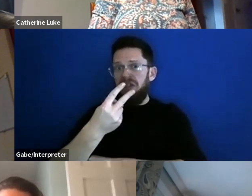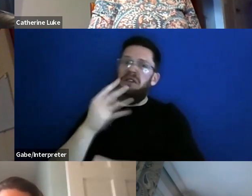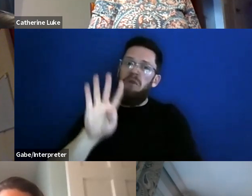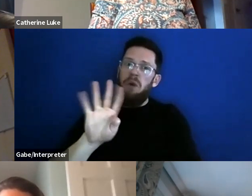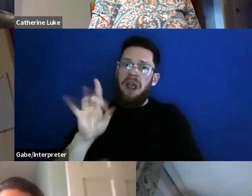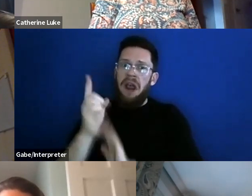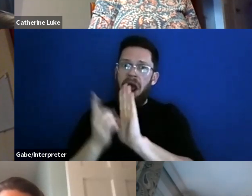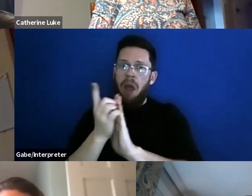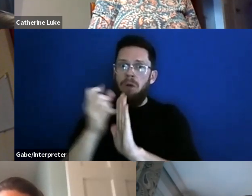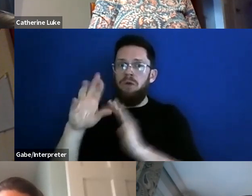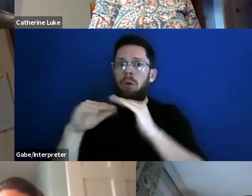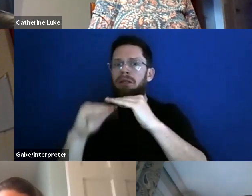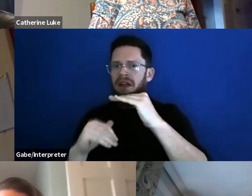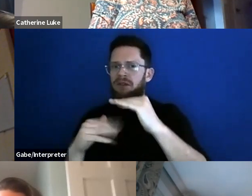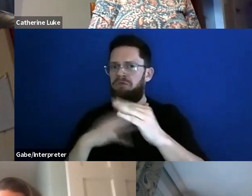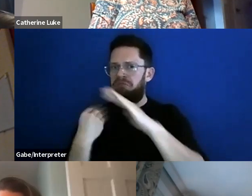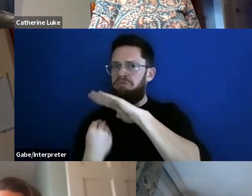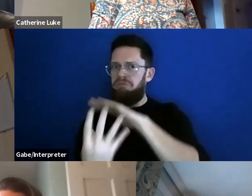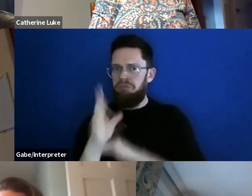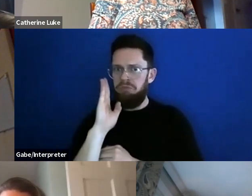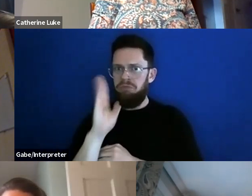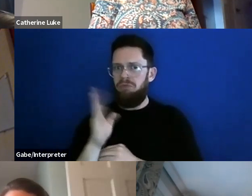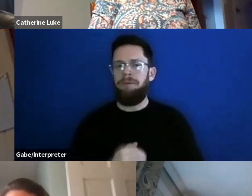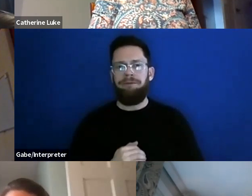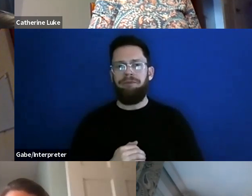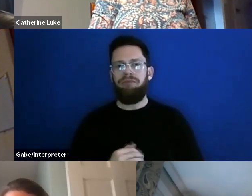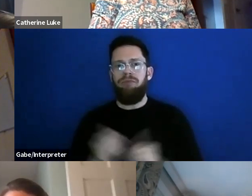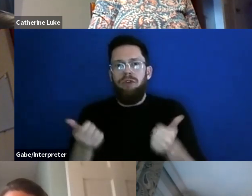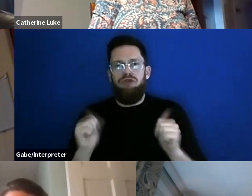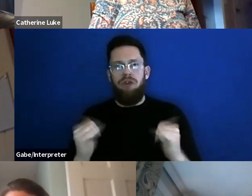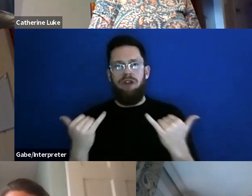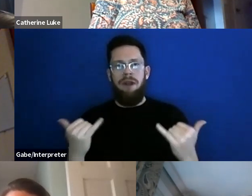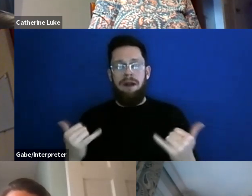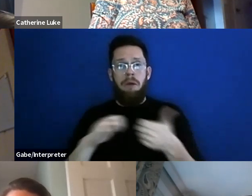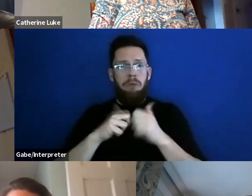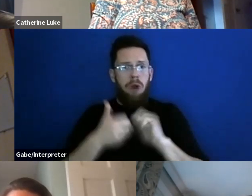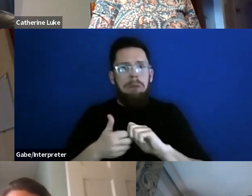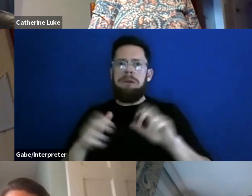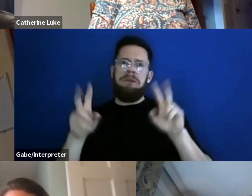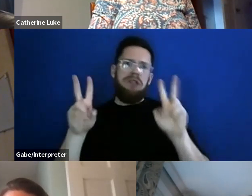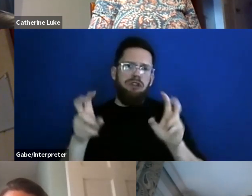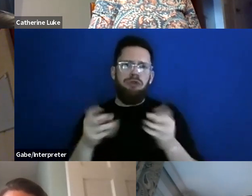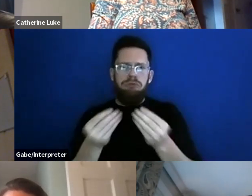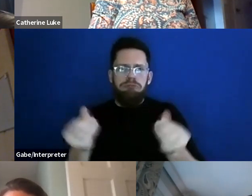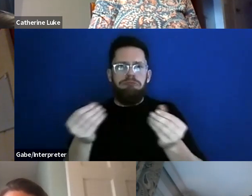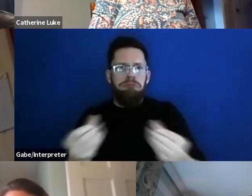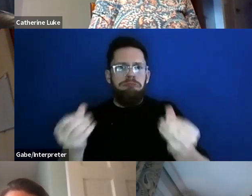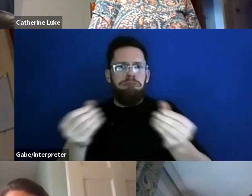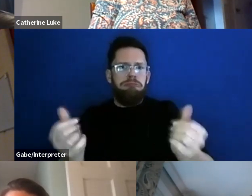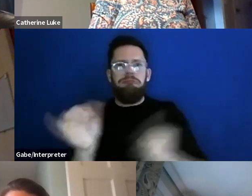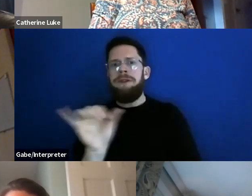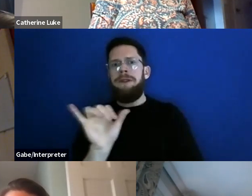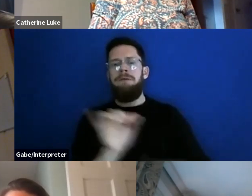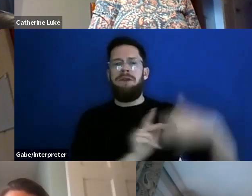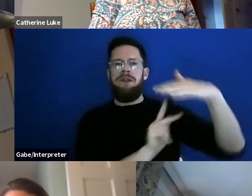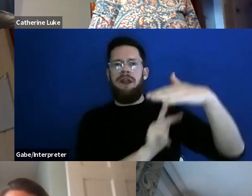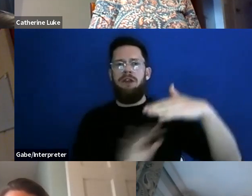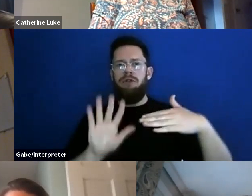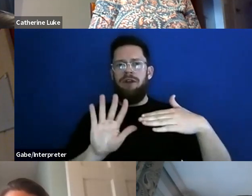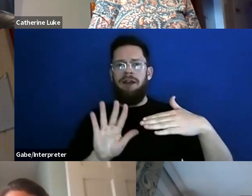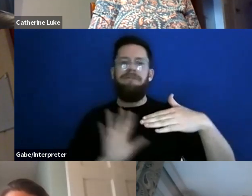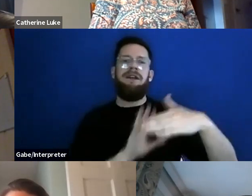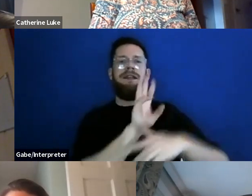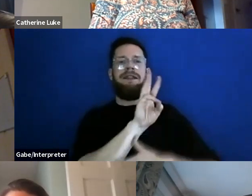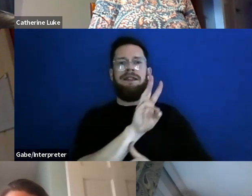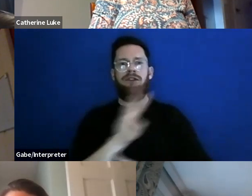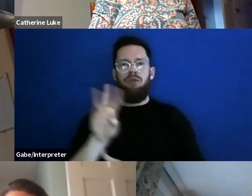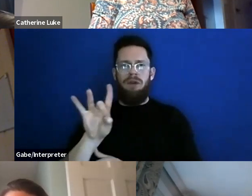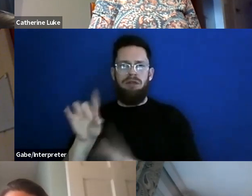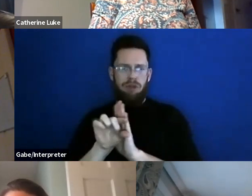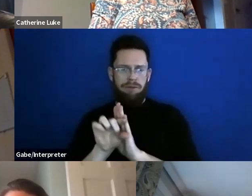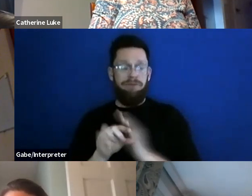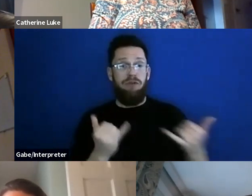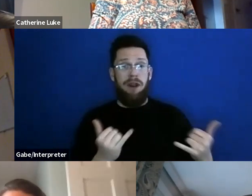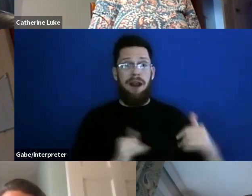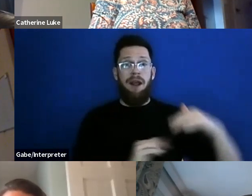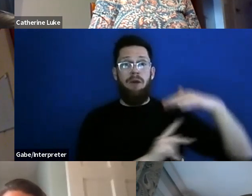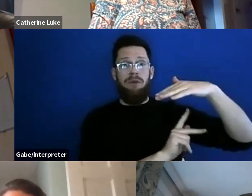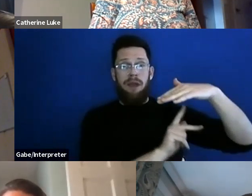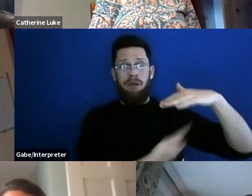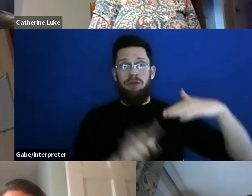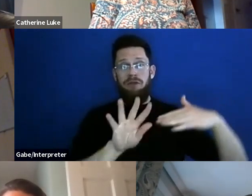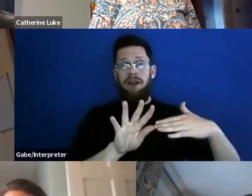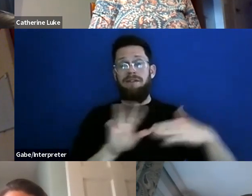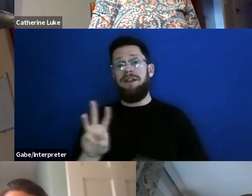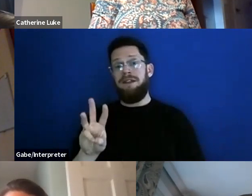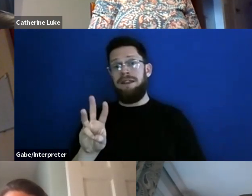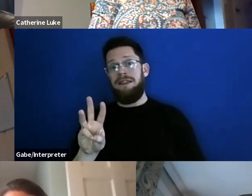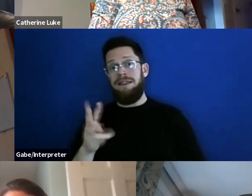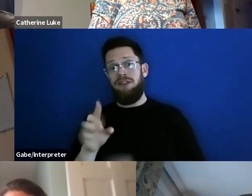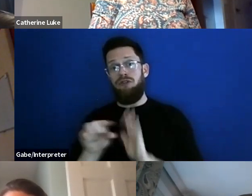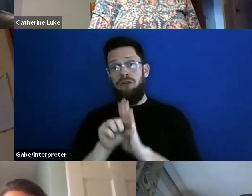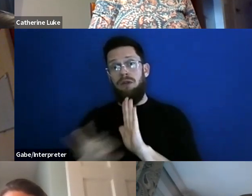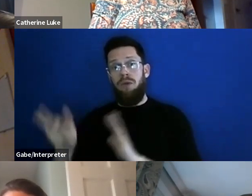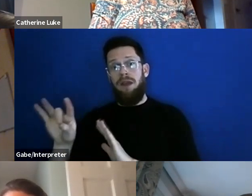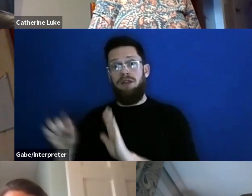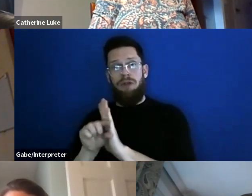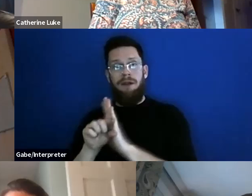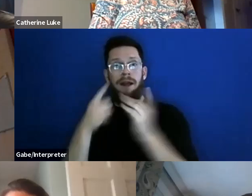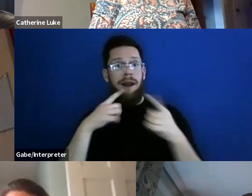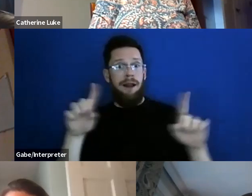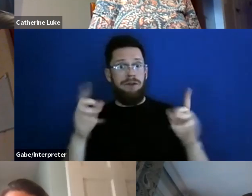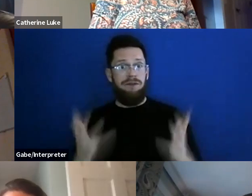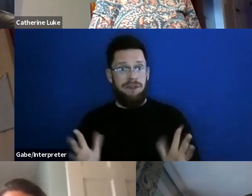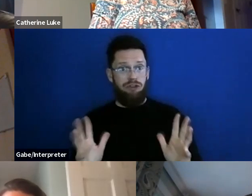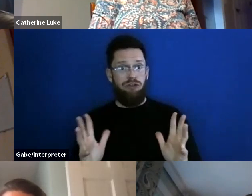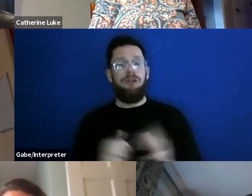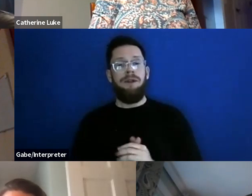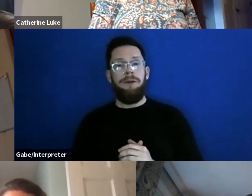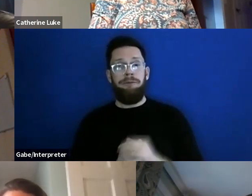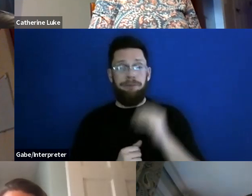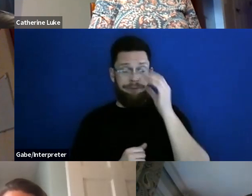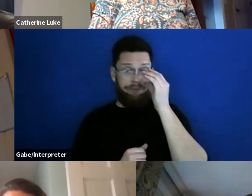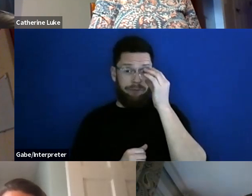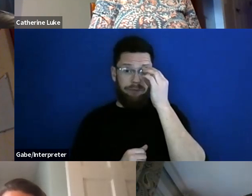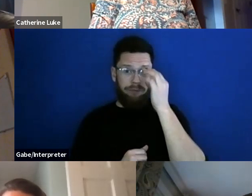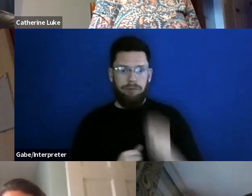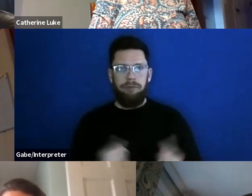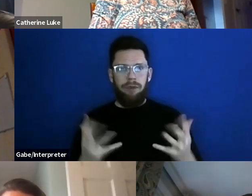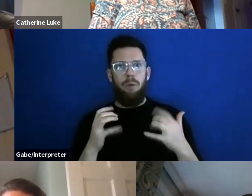Joseph Baeta: As we finalize issues and concerns and problems that we have any trip, I believe, just like we did with K to five and six to eight so currently our pre K to five and six to eight dates have been announced and i'd like to share something with you tonight, if I may here today.